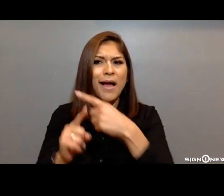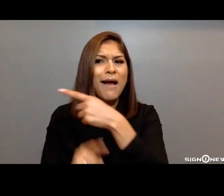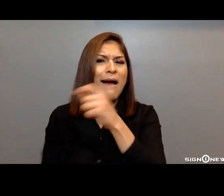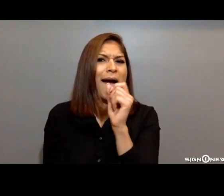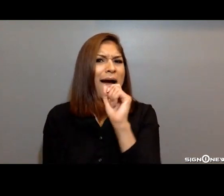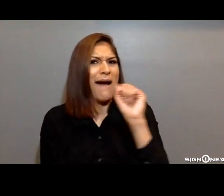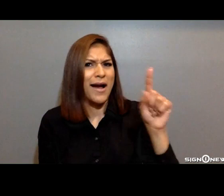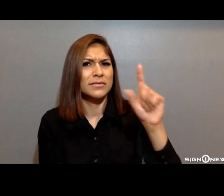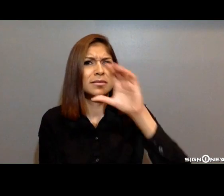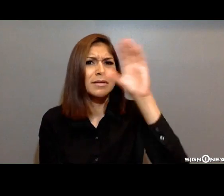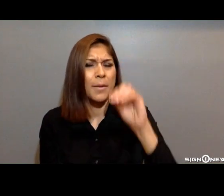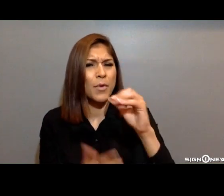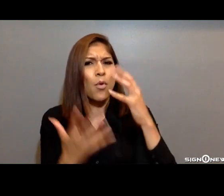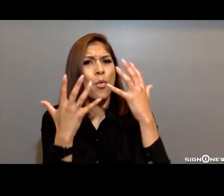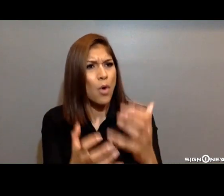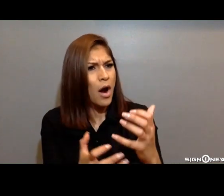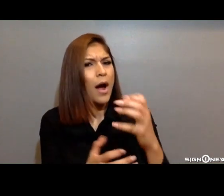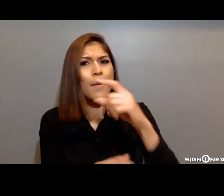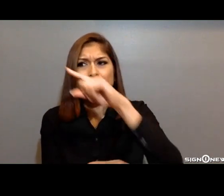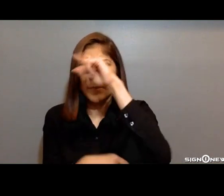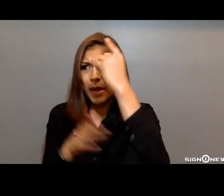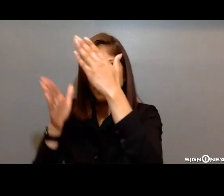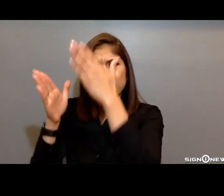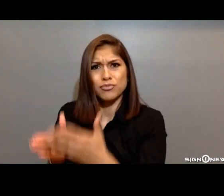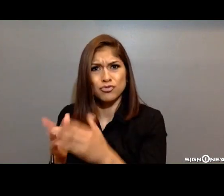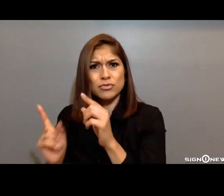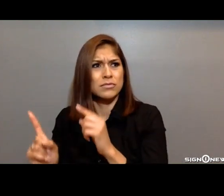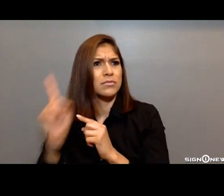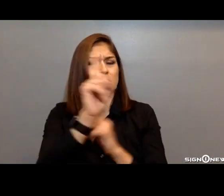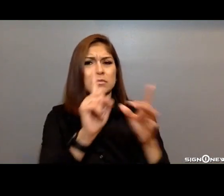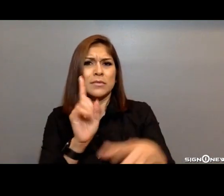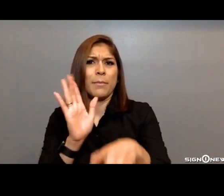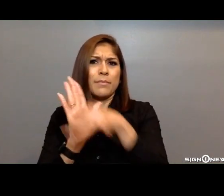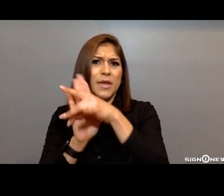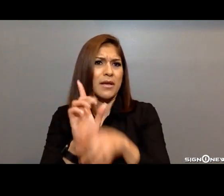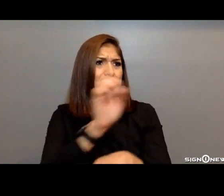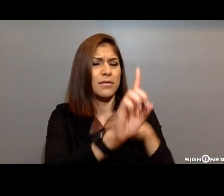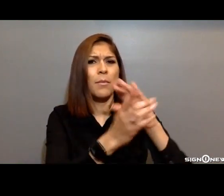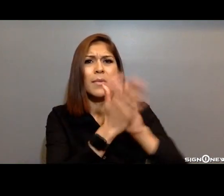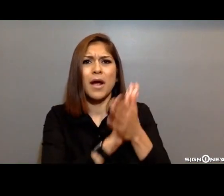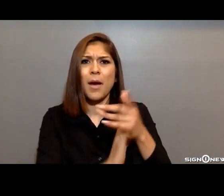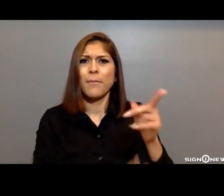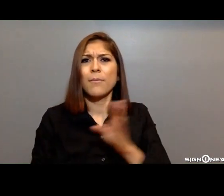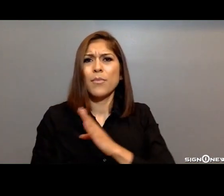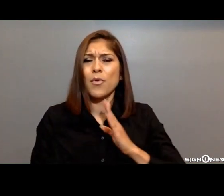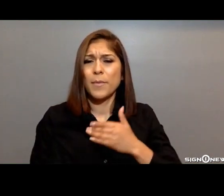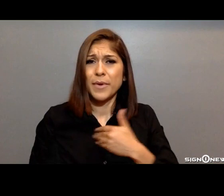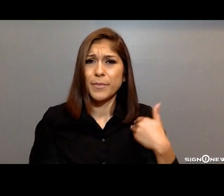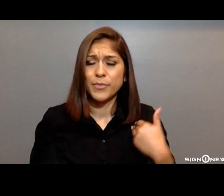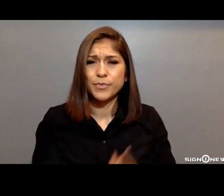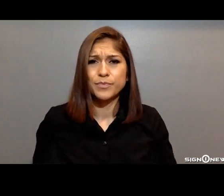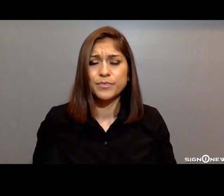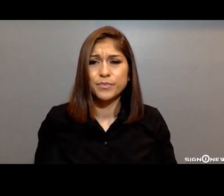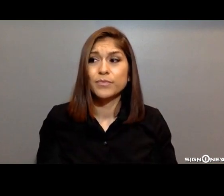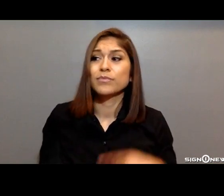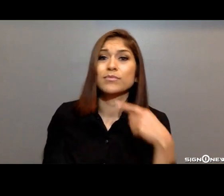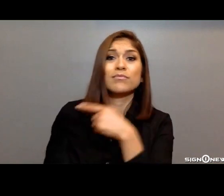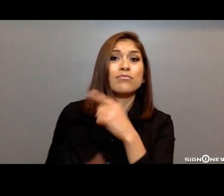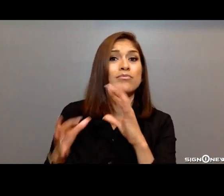directors and asked the company to fill it with a black board member.